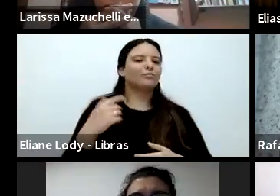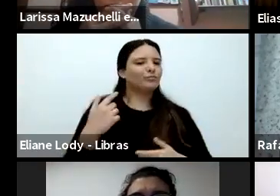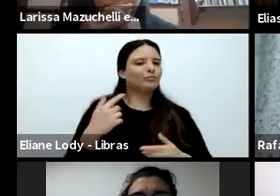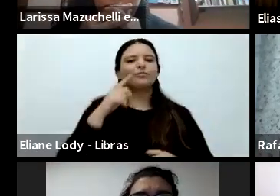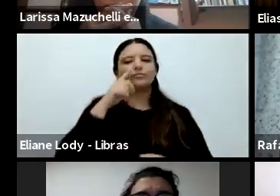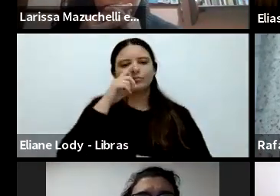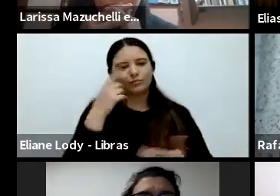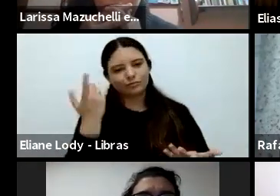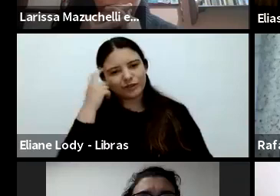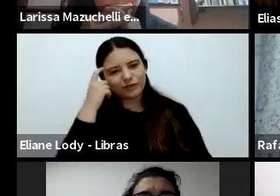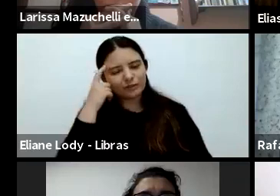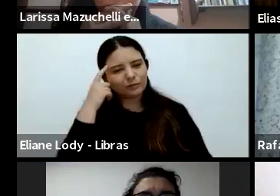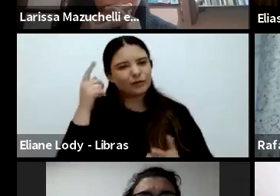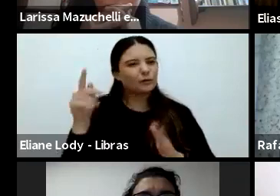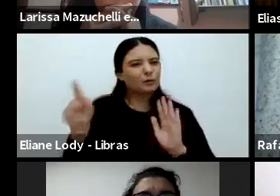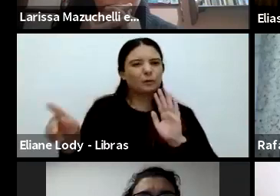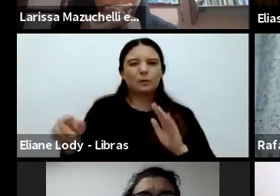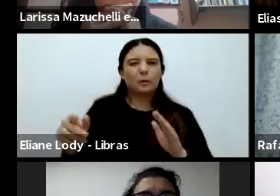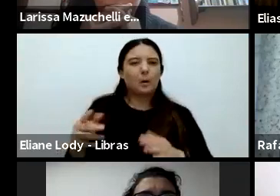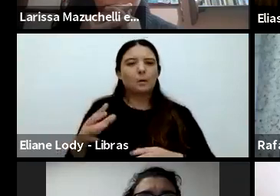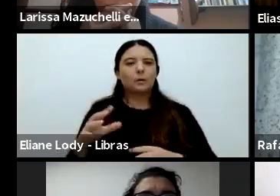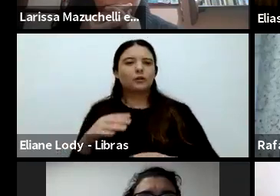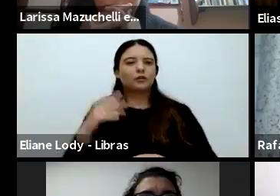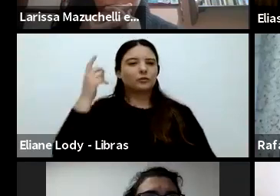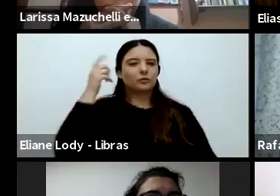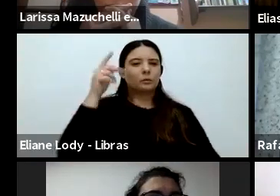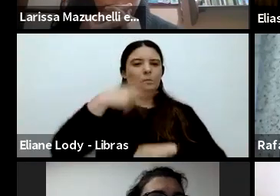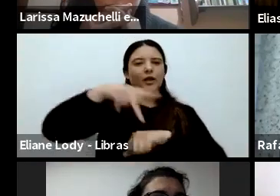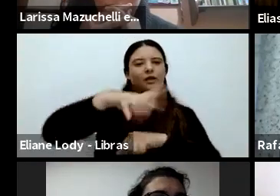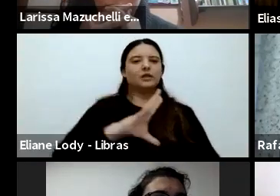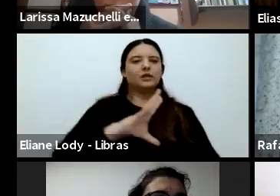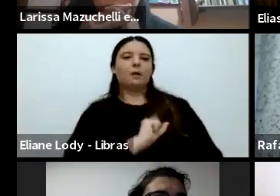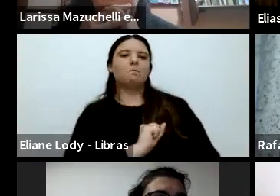been loyal and loyalty was taking them loyalty was taking them. So, but you know defects